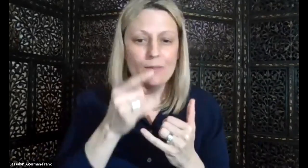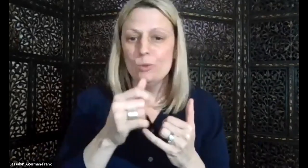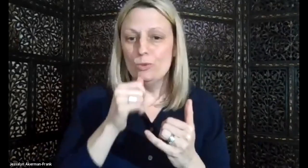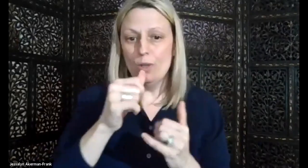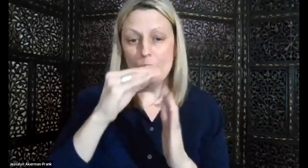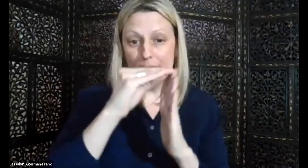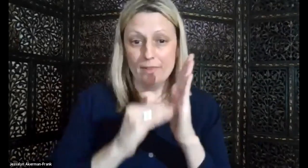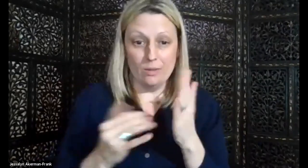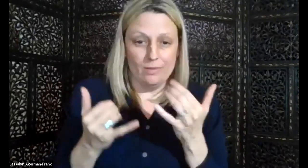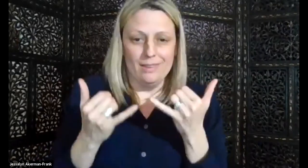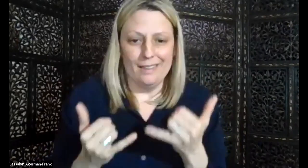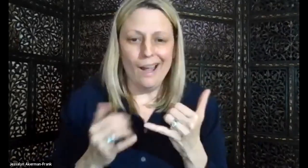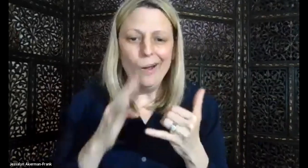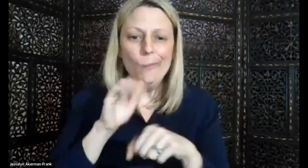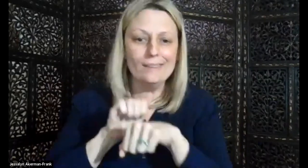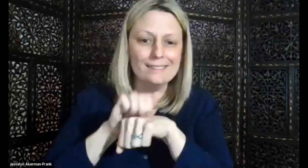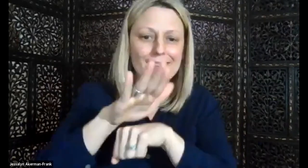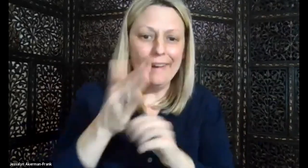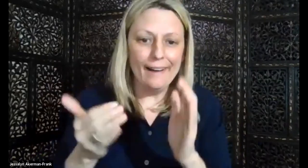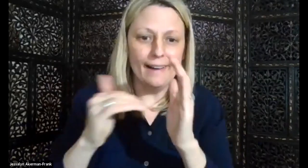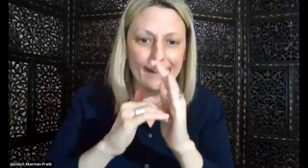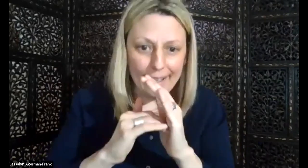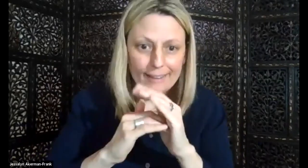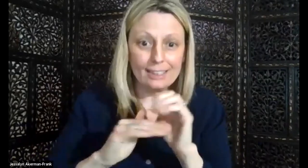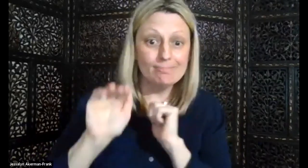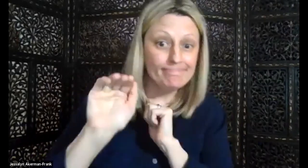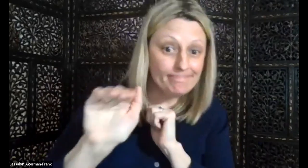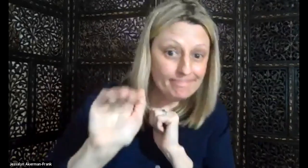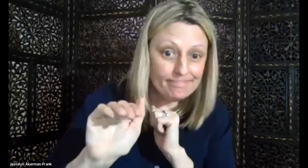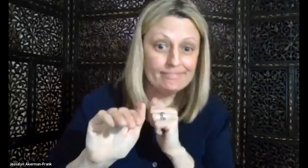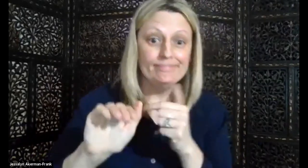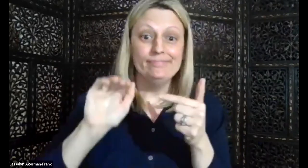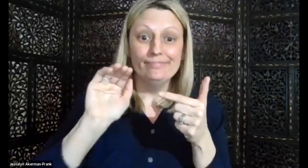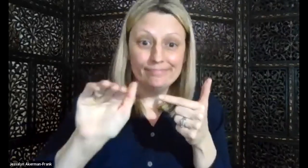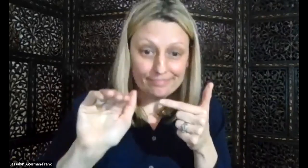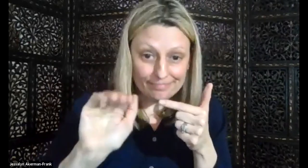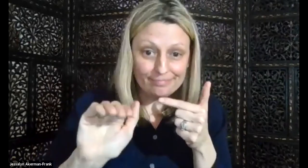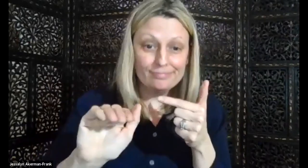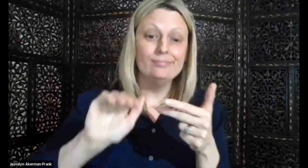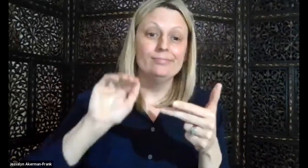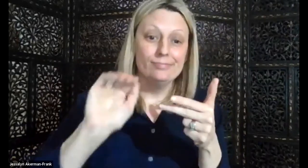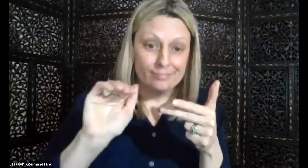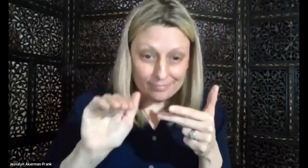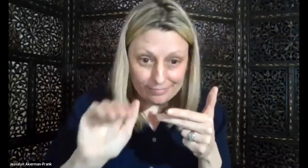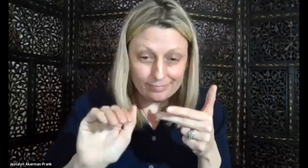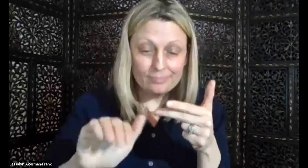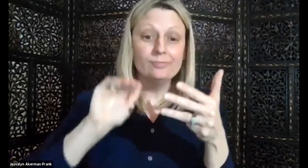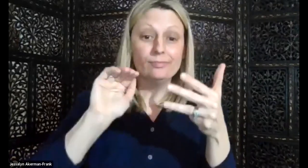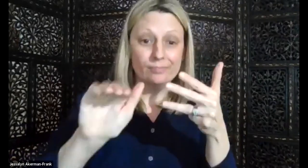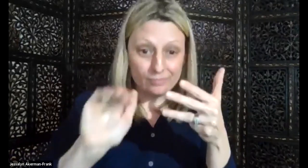once you received it we encourage everyone to go ahead and fill out the form as soon as possible so that if you don't fill it